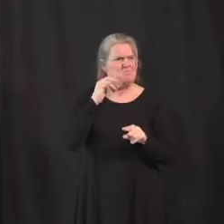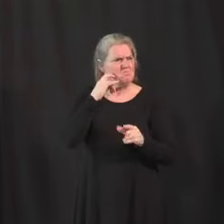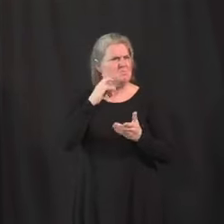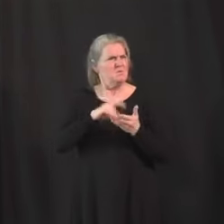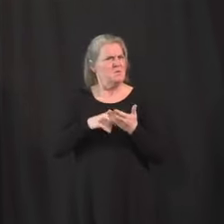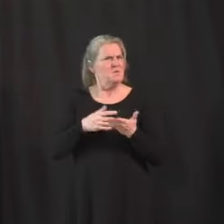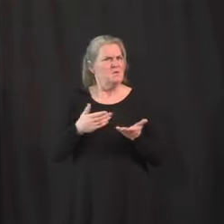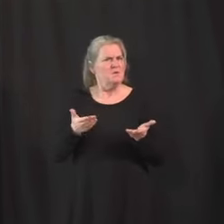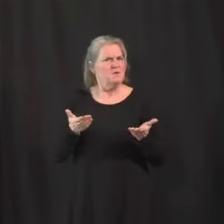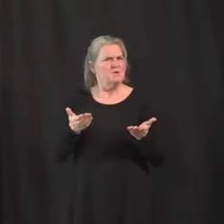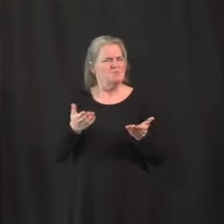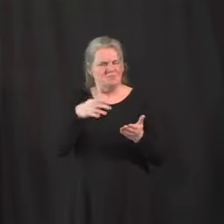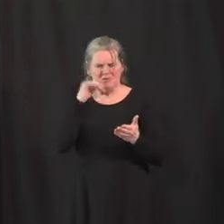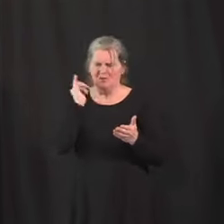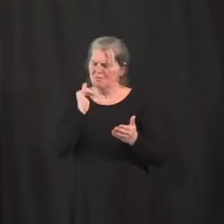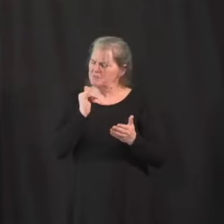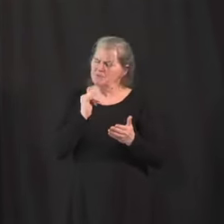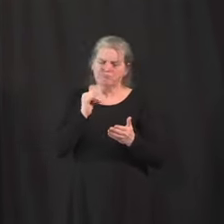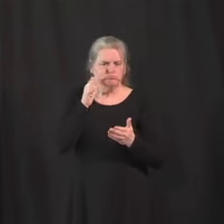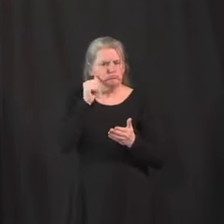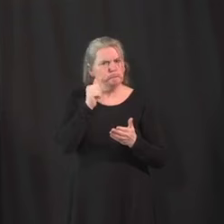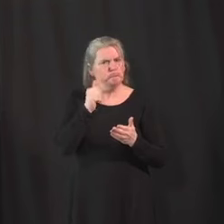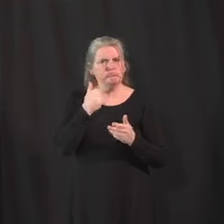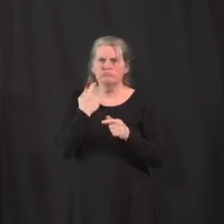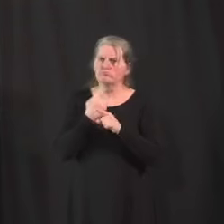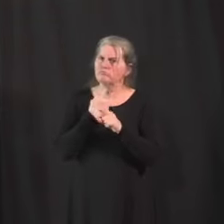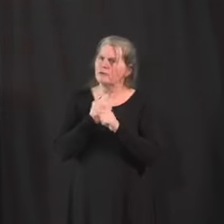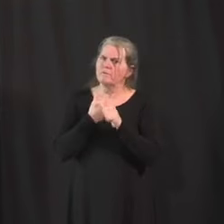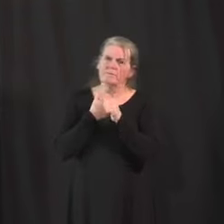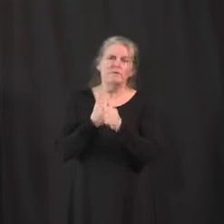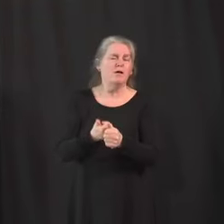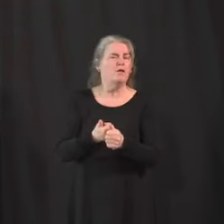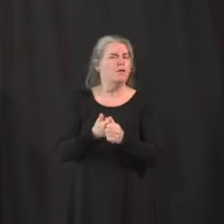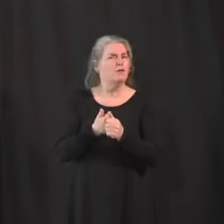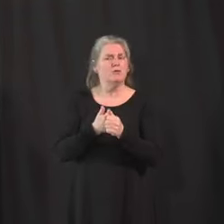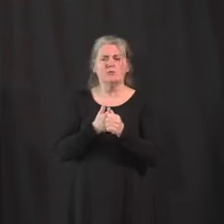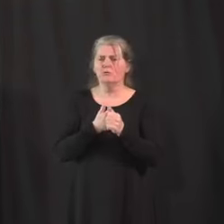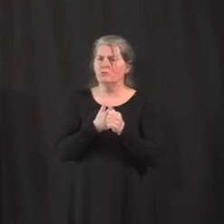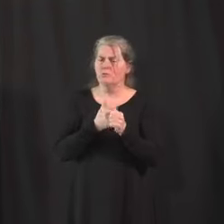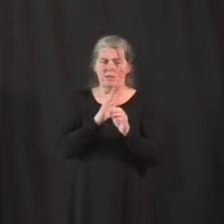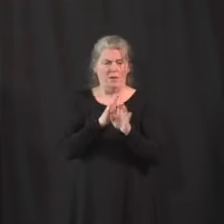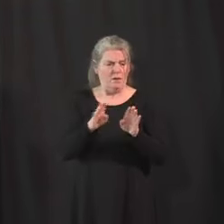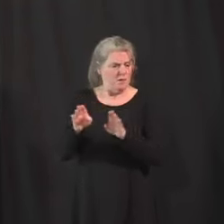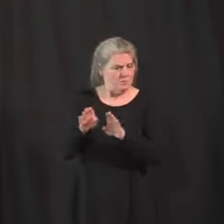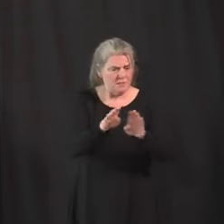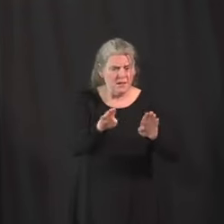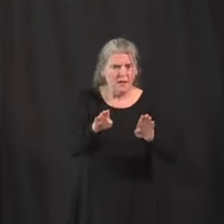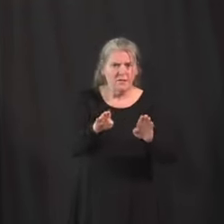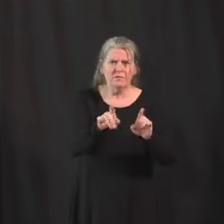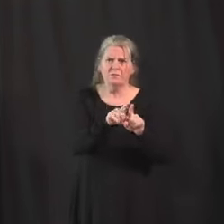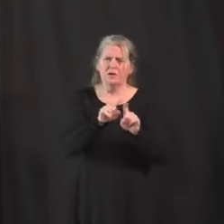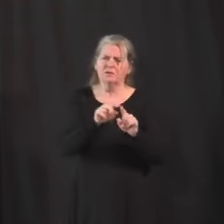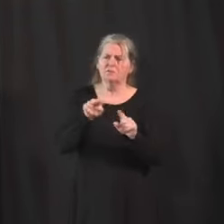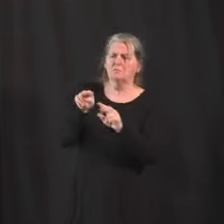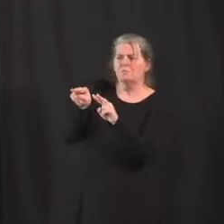YUKONERS BEING DILIGENT IN THEIR OWN BEHAVIOURS BUT THEY'RE ALSO WATCHING OUT FOR OTHERS AS WELL.